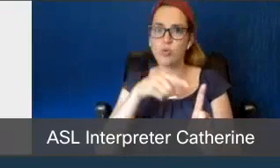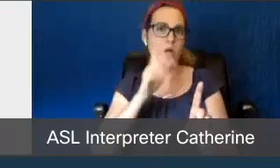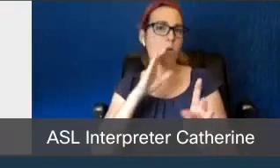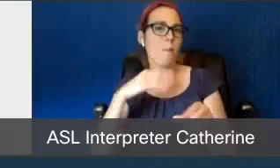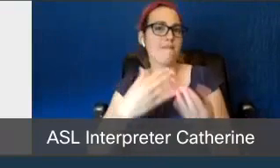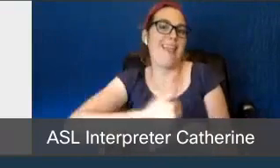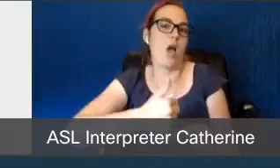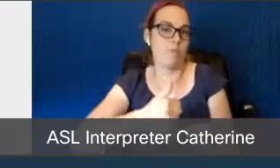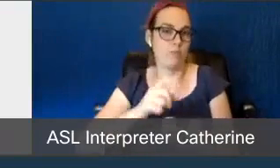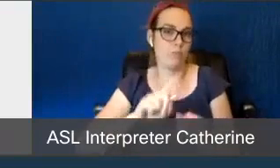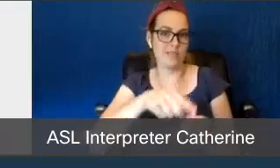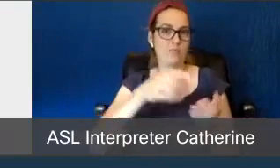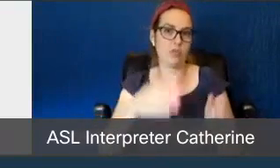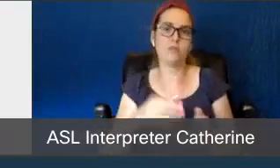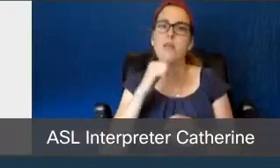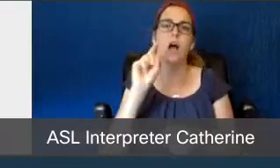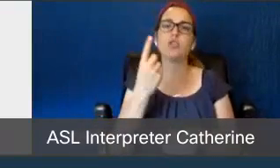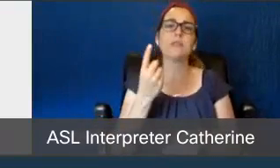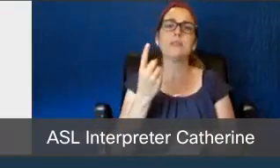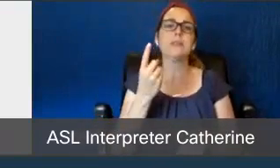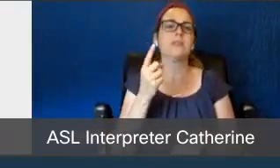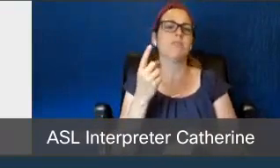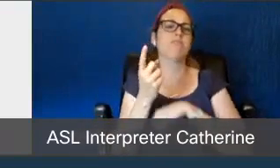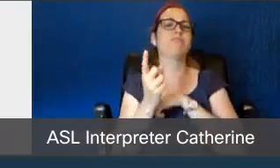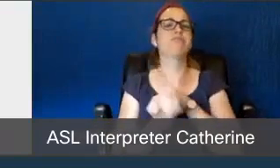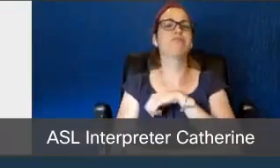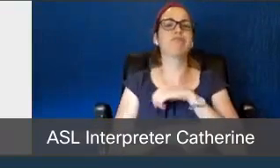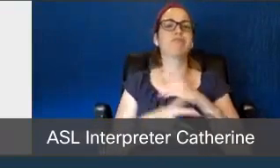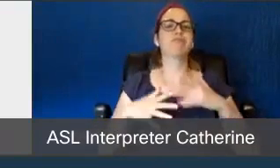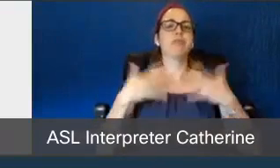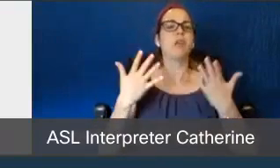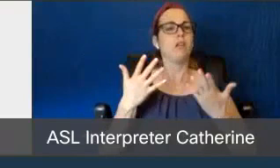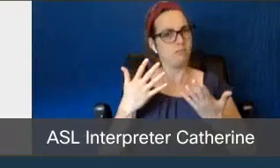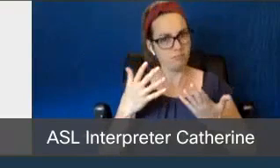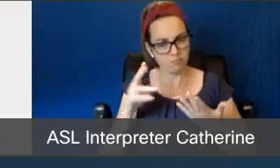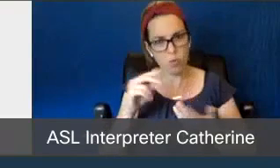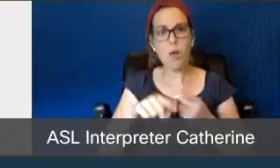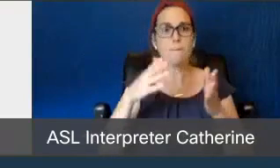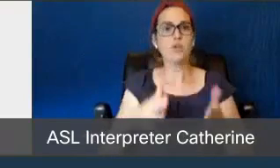especially medications that they will be a more productive citizens also with jails,